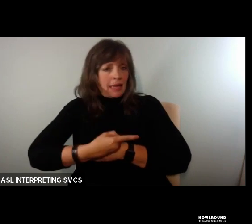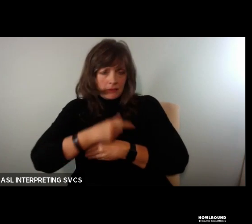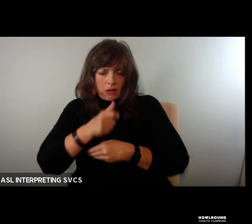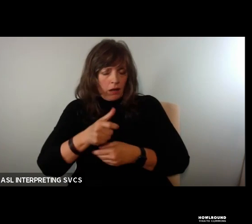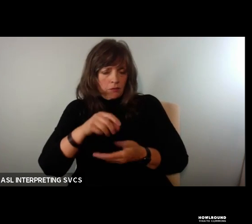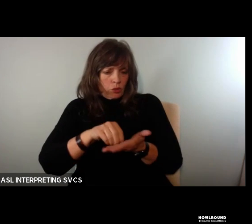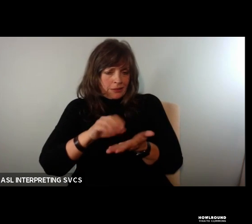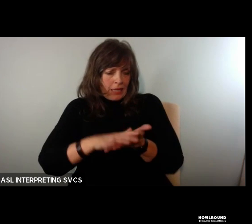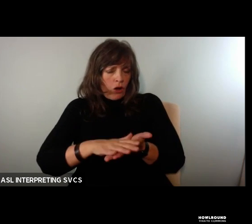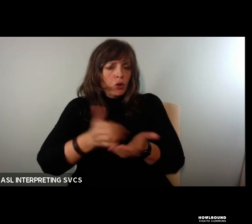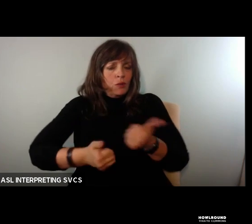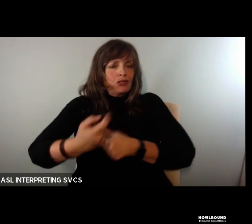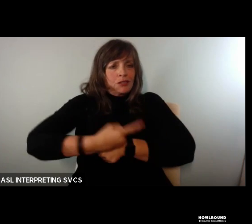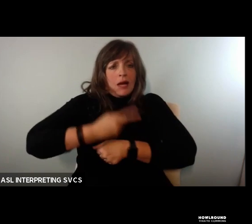of the day that you complete the work.